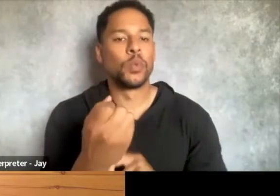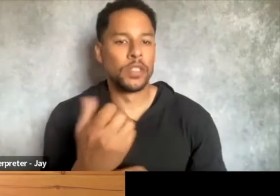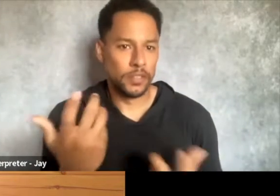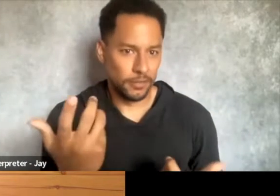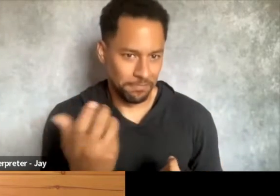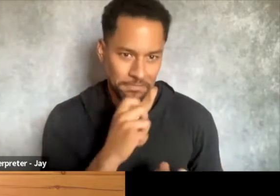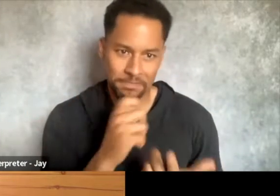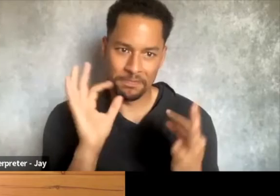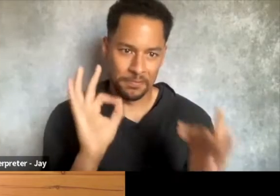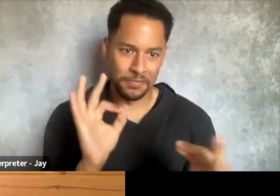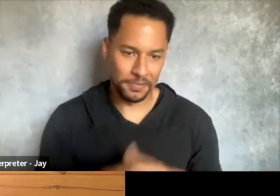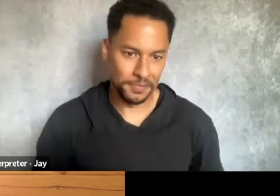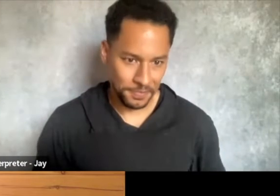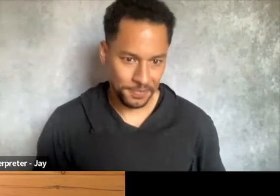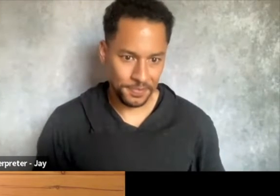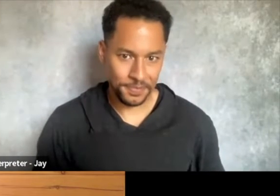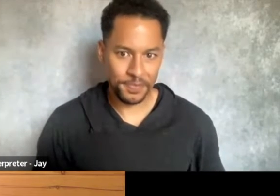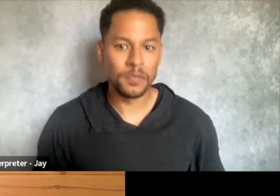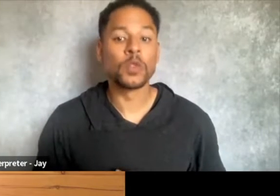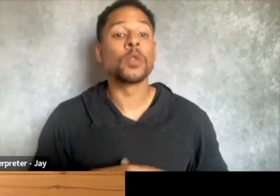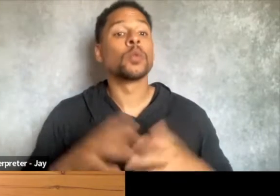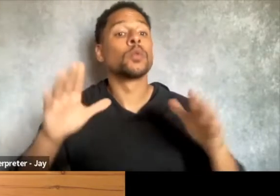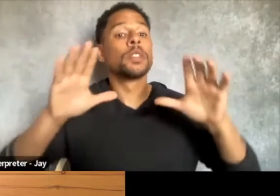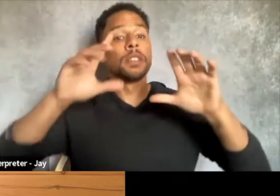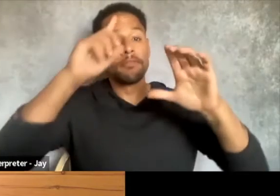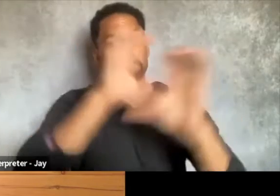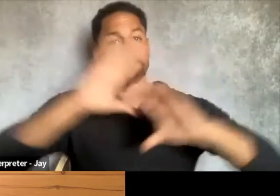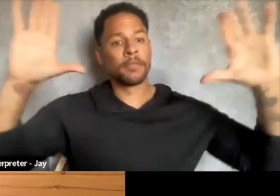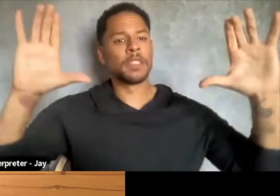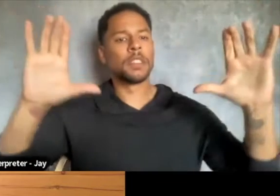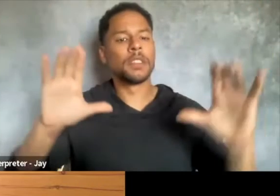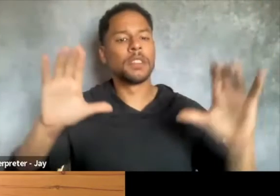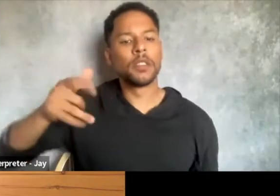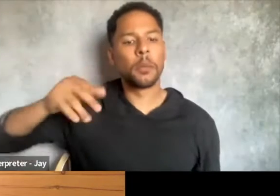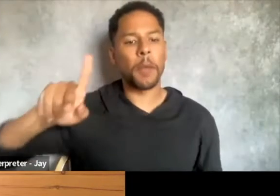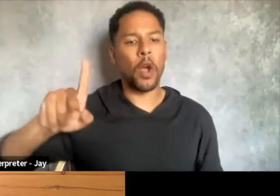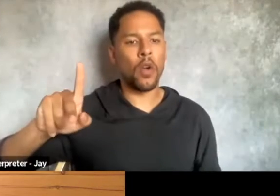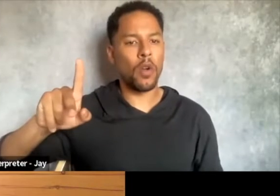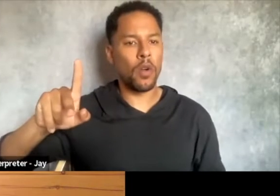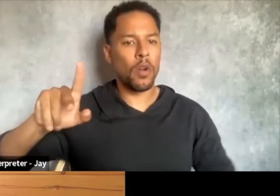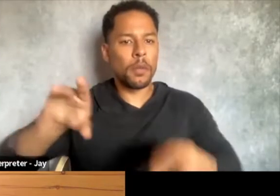And so here we are on a park bench in the middle of the Jardin de France